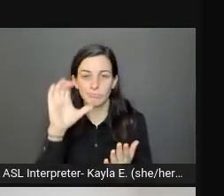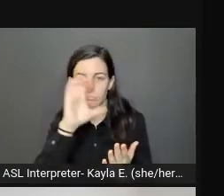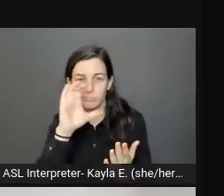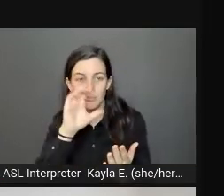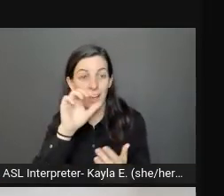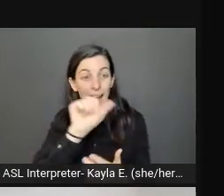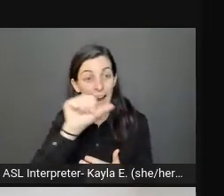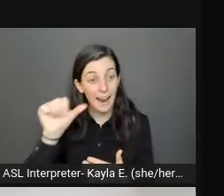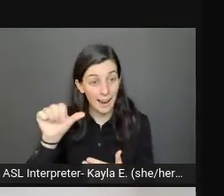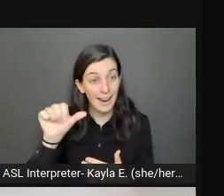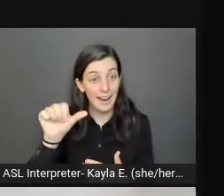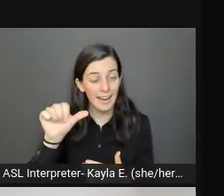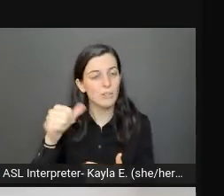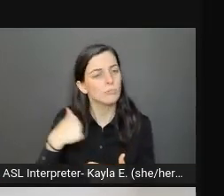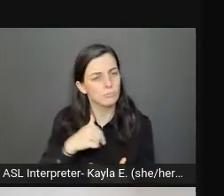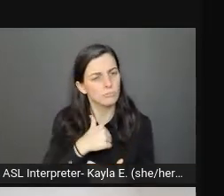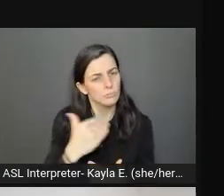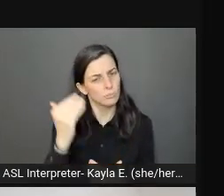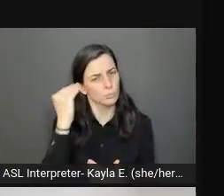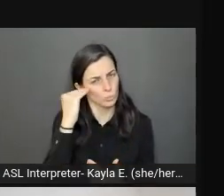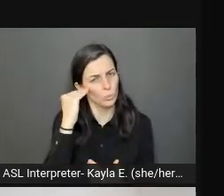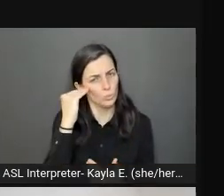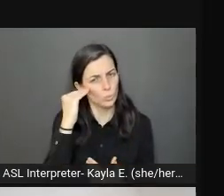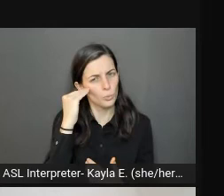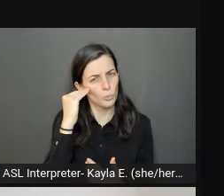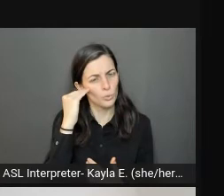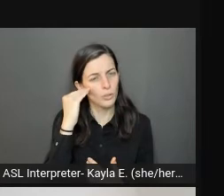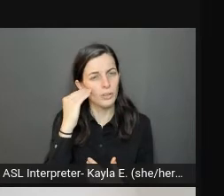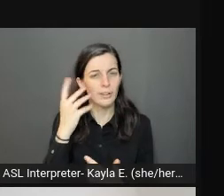which we all know is more or less the standard